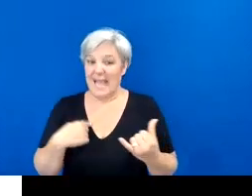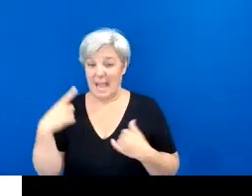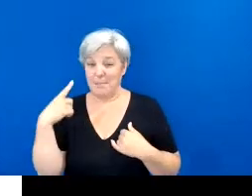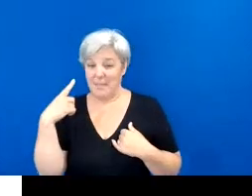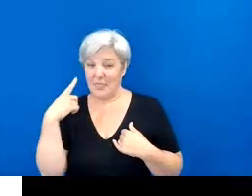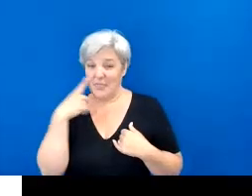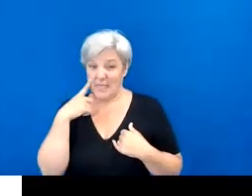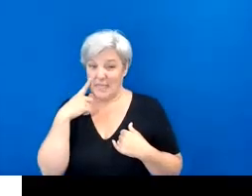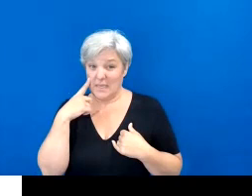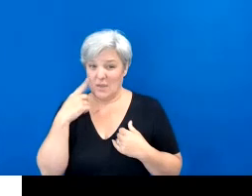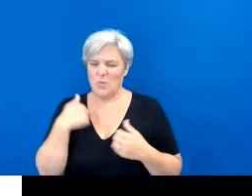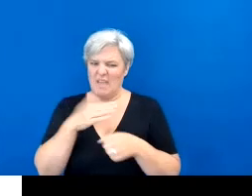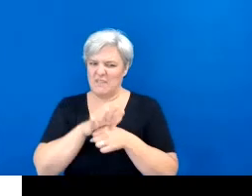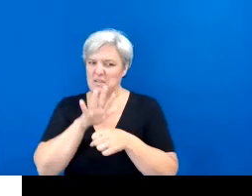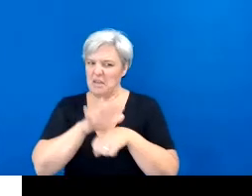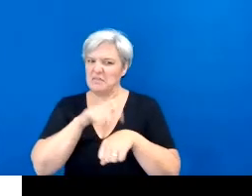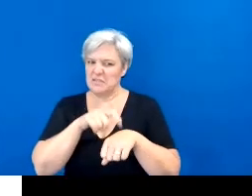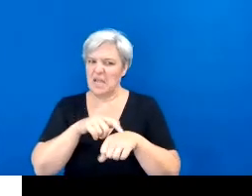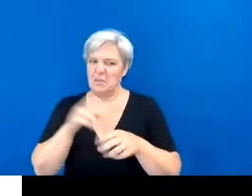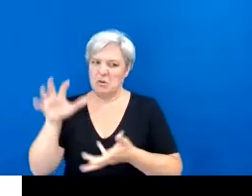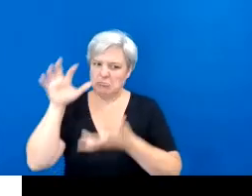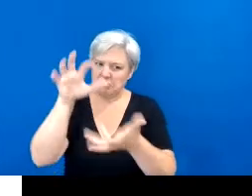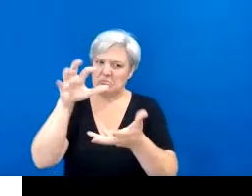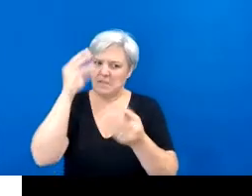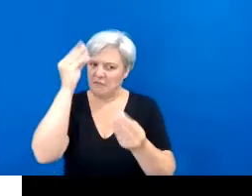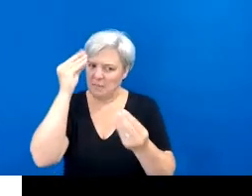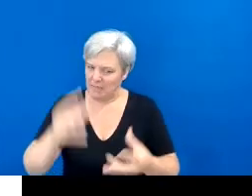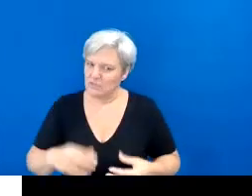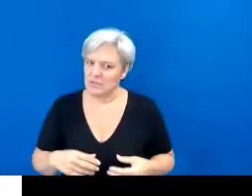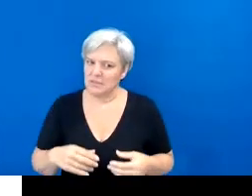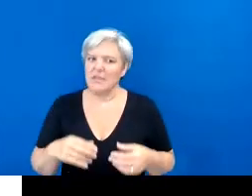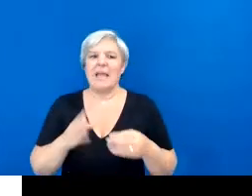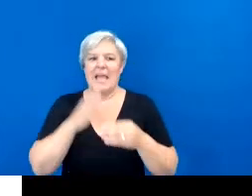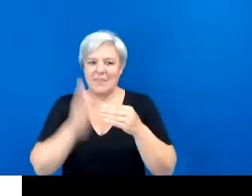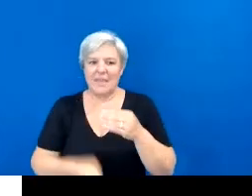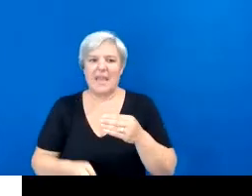we're going to have enough time to give you a good chunk at the end to spend some quality time for your search.